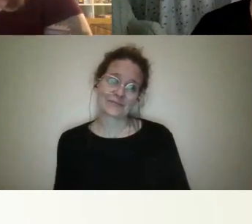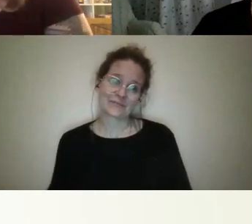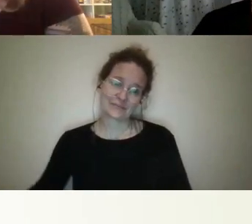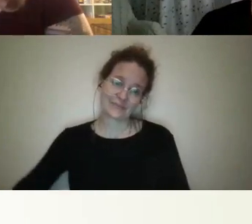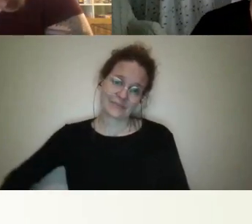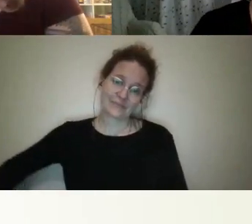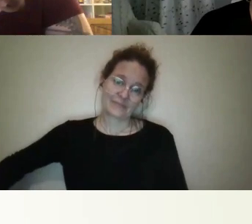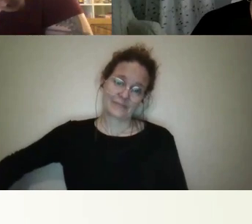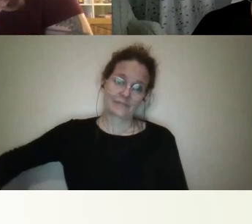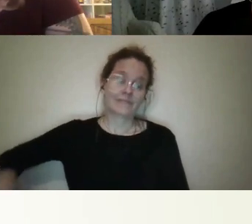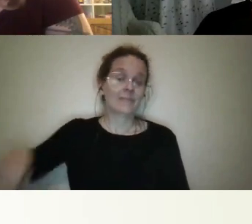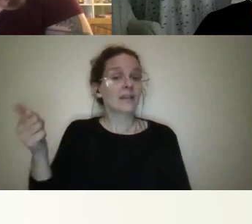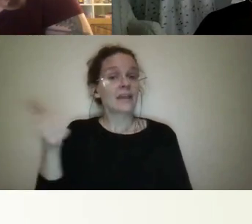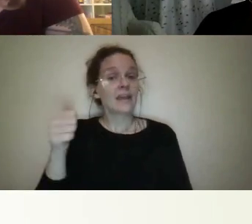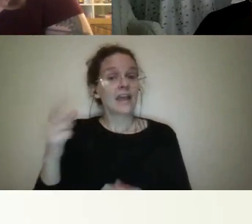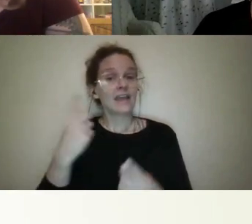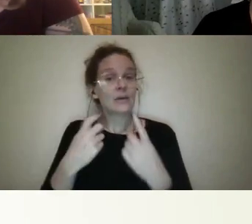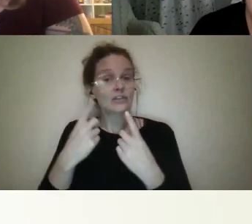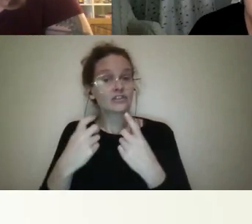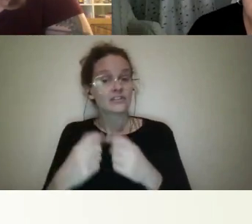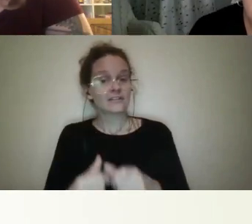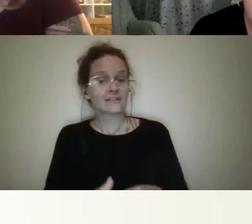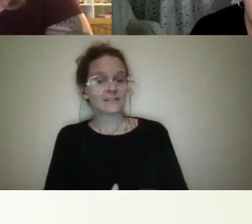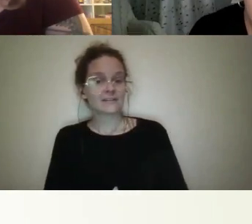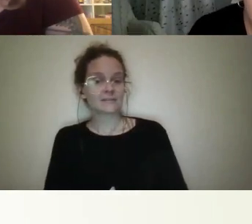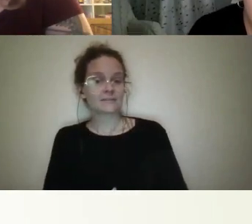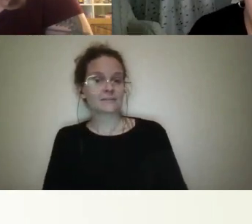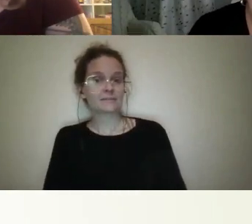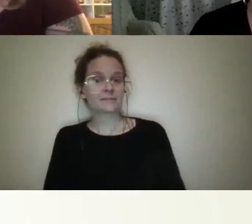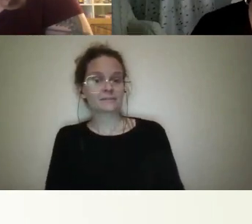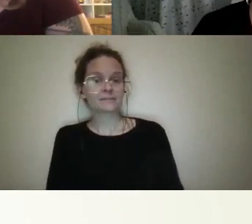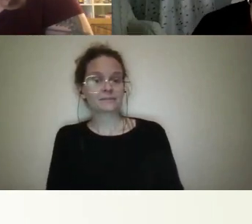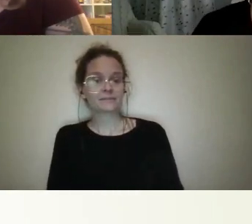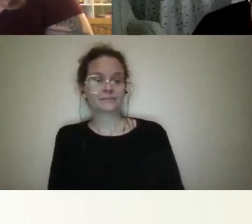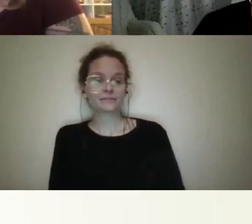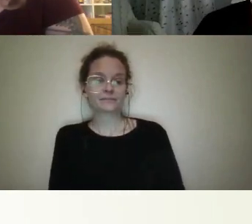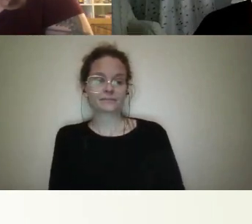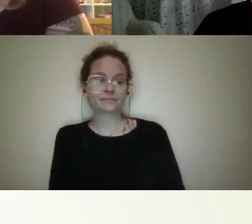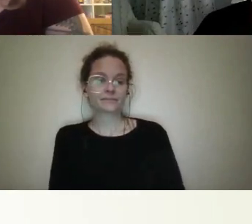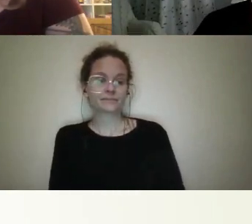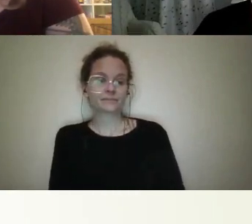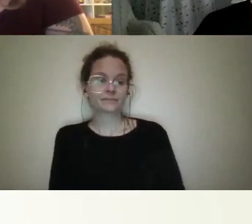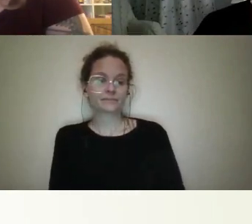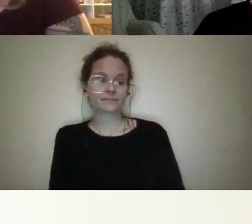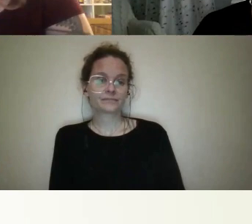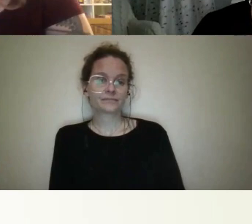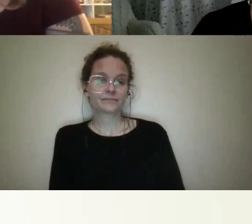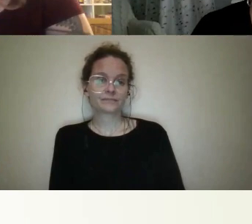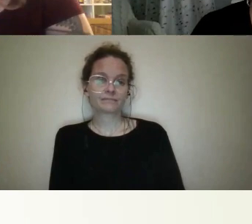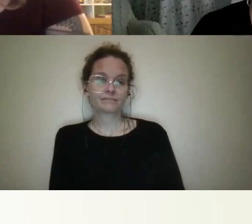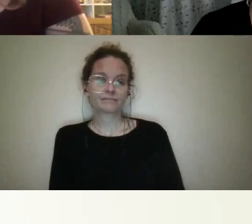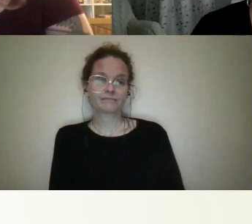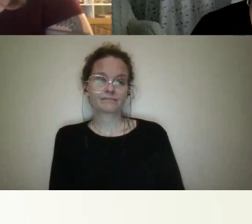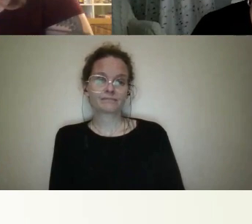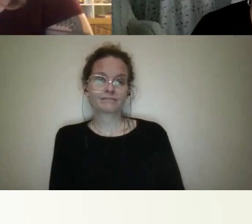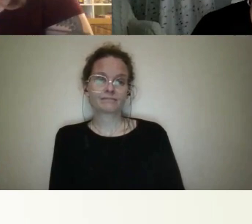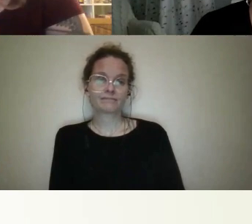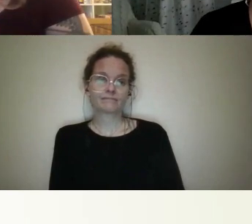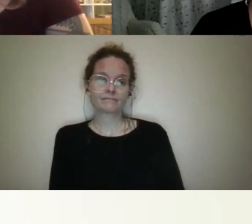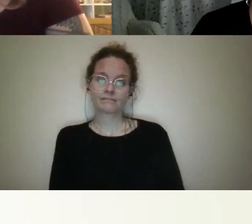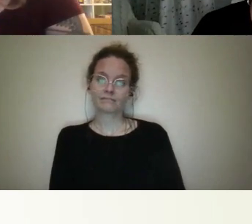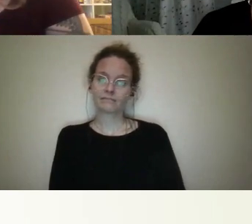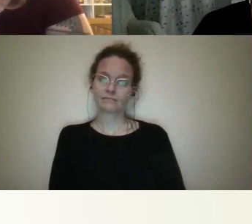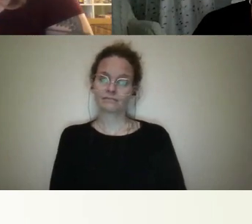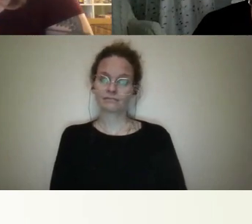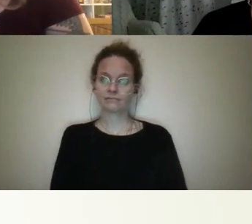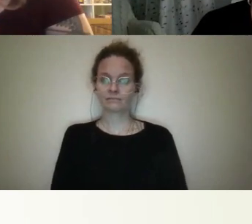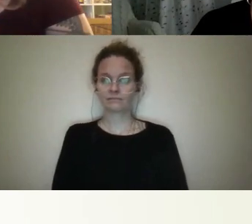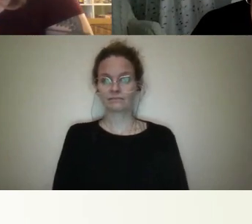Does anyone have any questions?